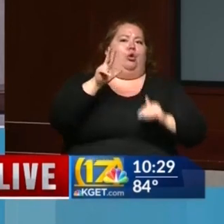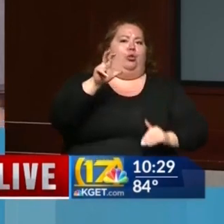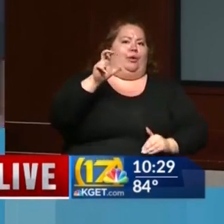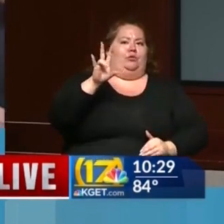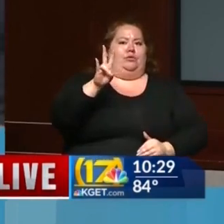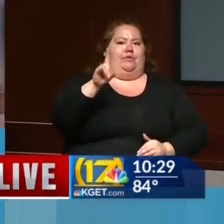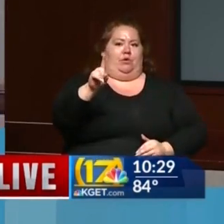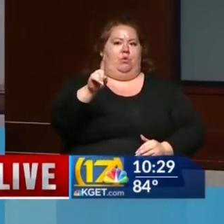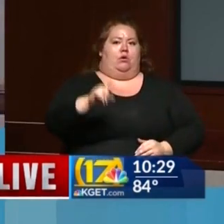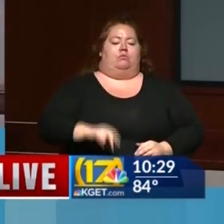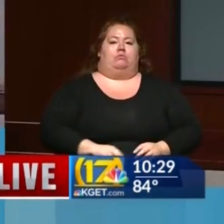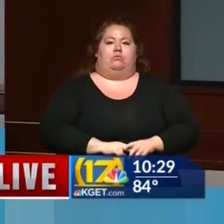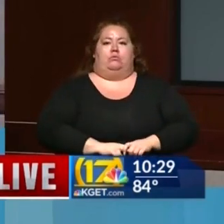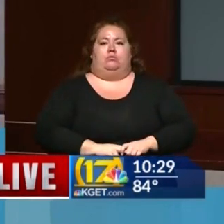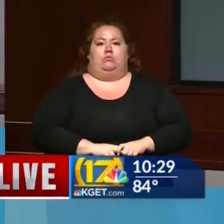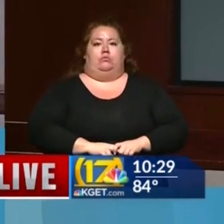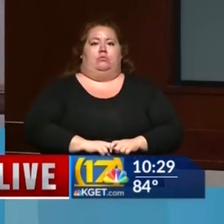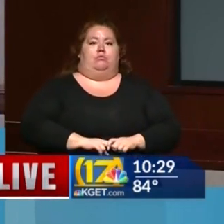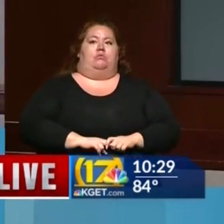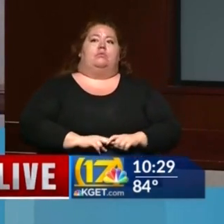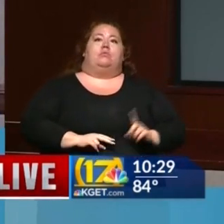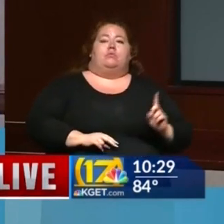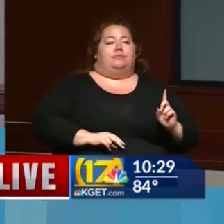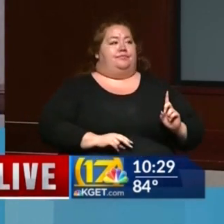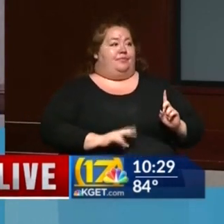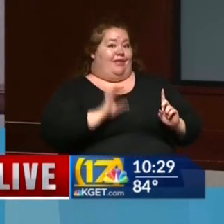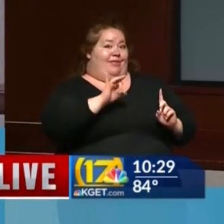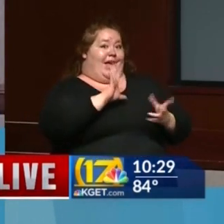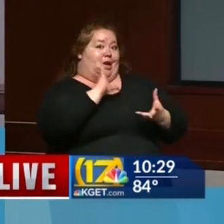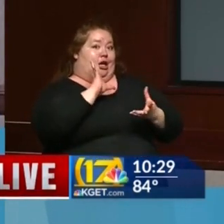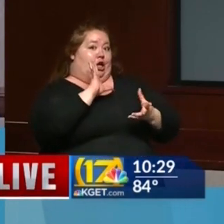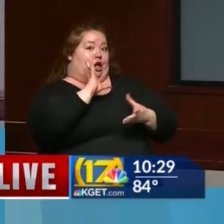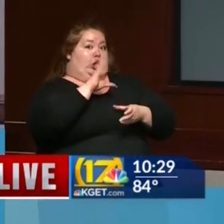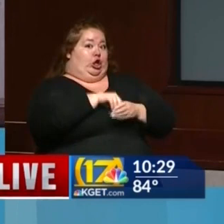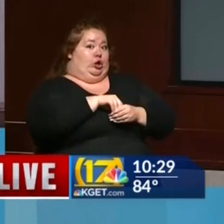YOU ADD THAT ALL UP, IT SHOULD COME OUT TO THAT 371.